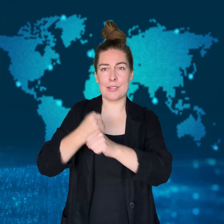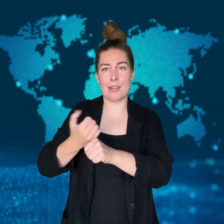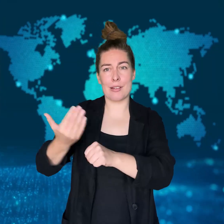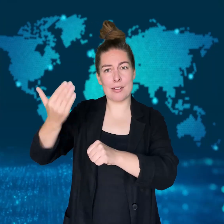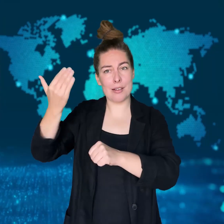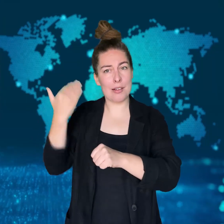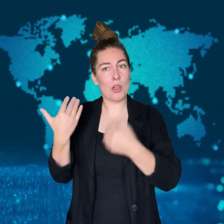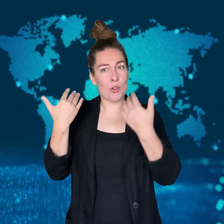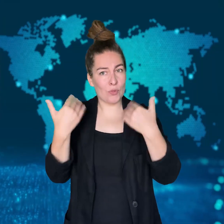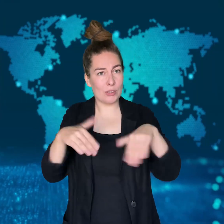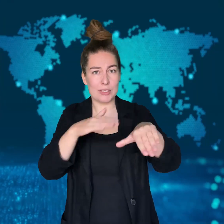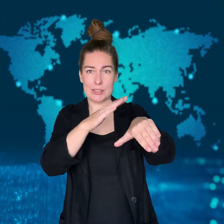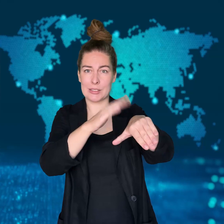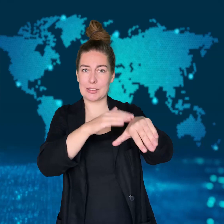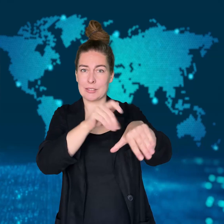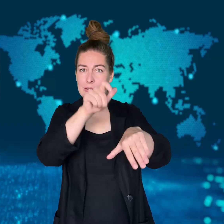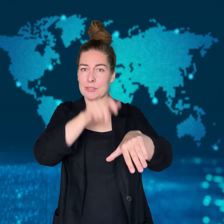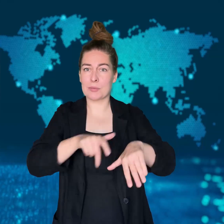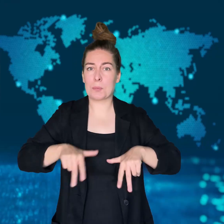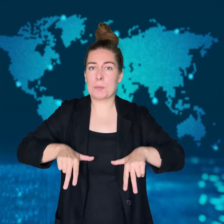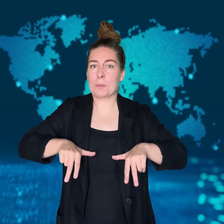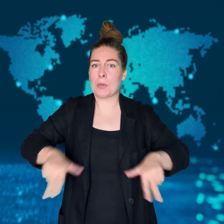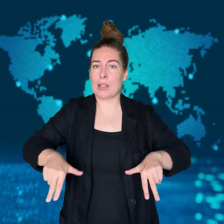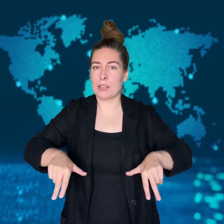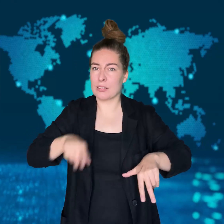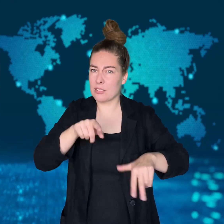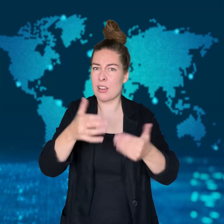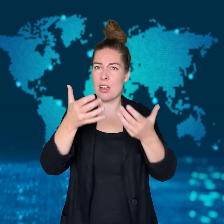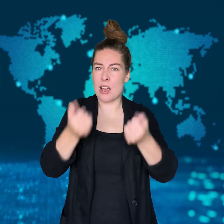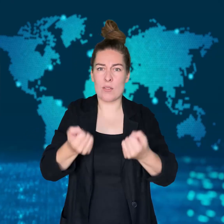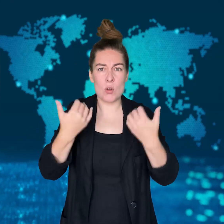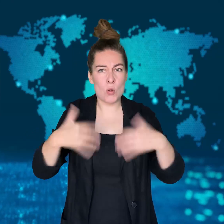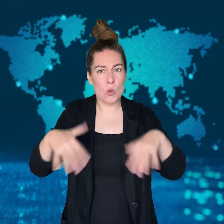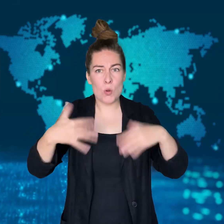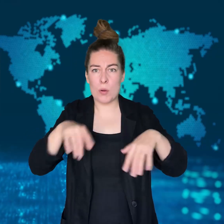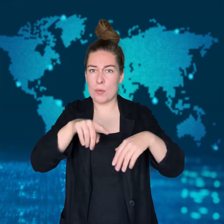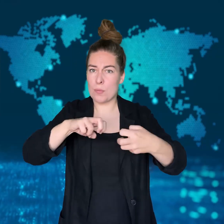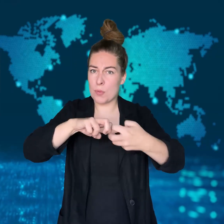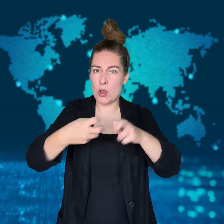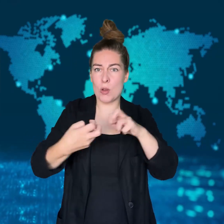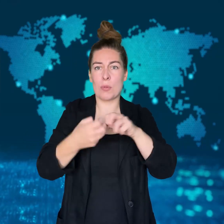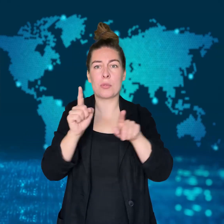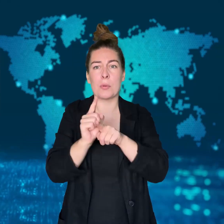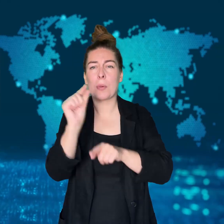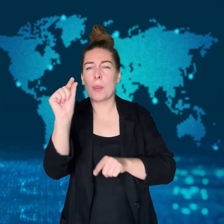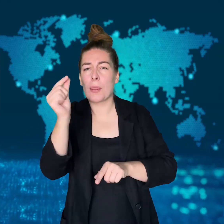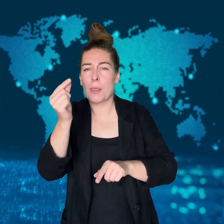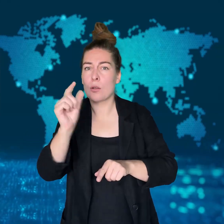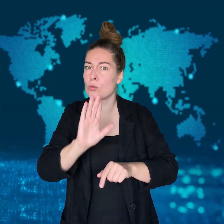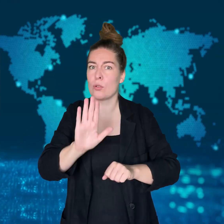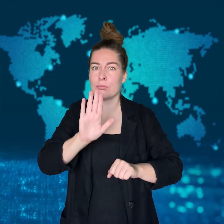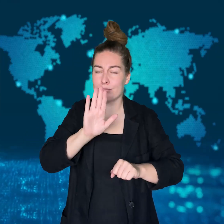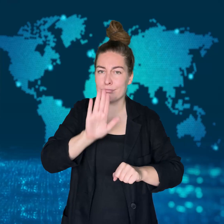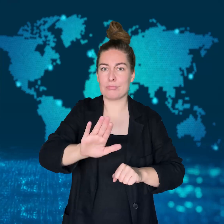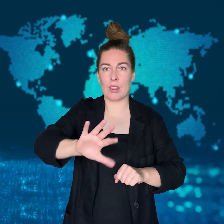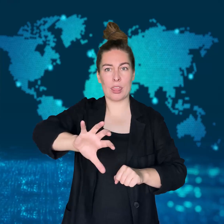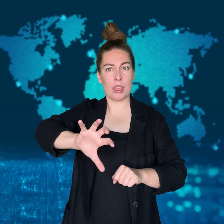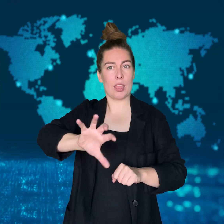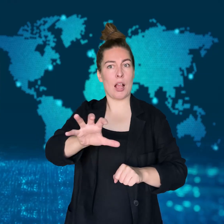One angry representative claims that she alerted the country's Prime Minister